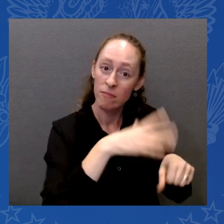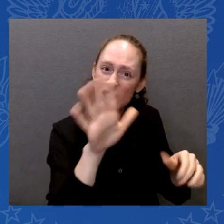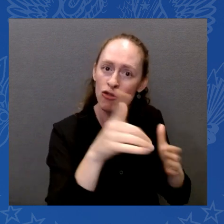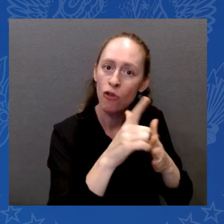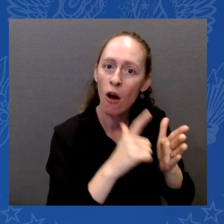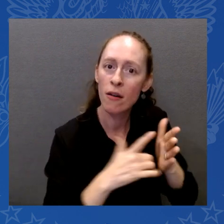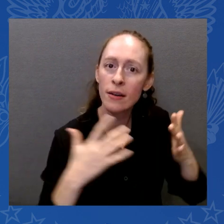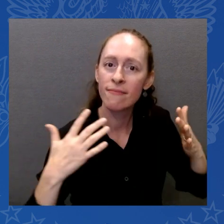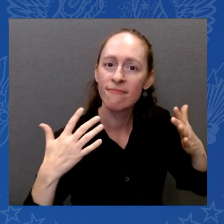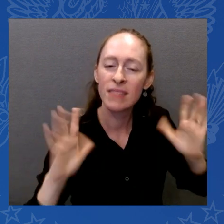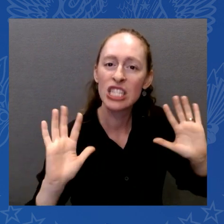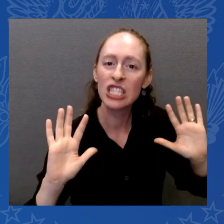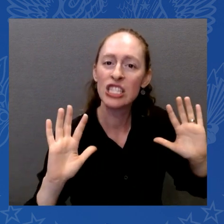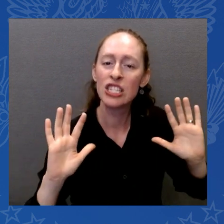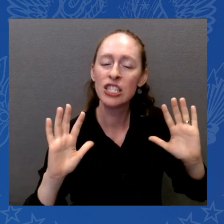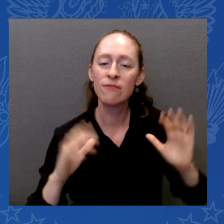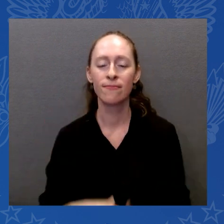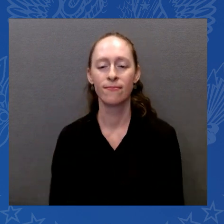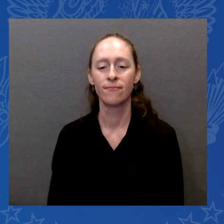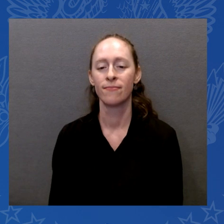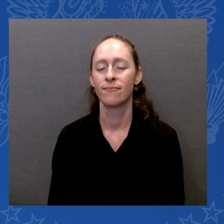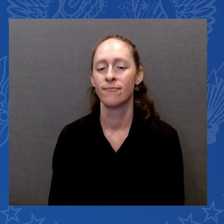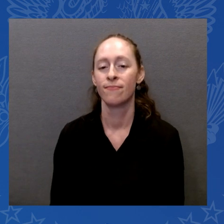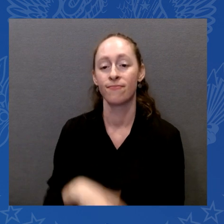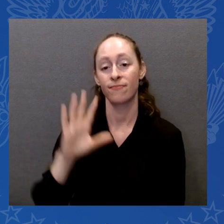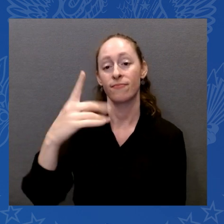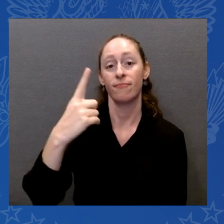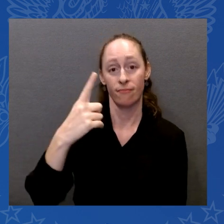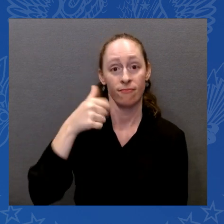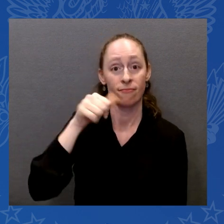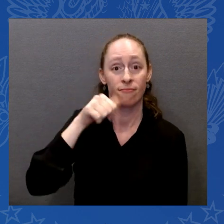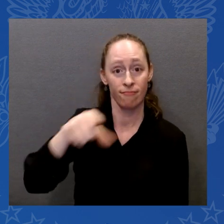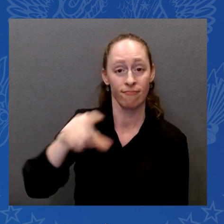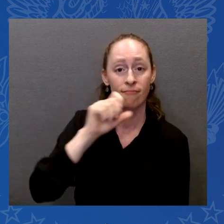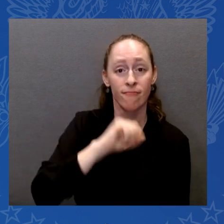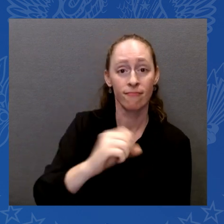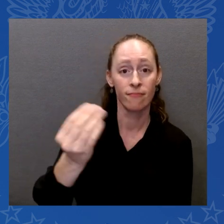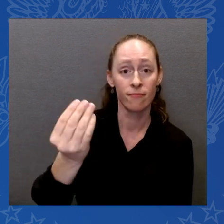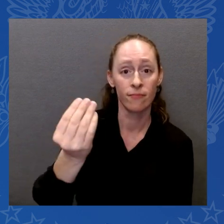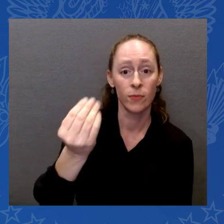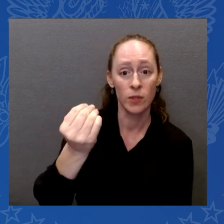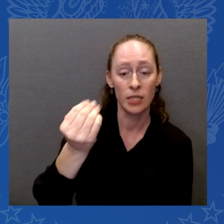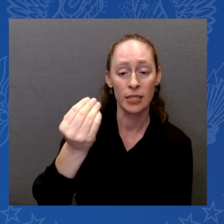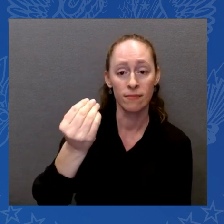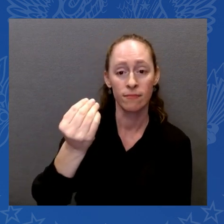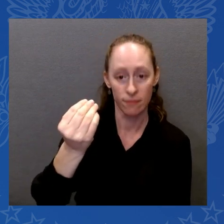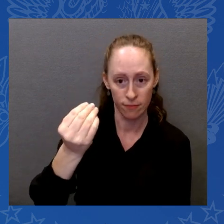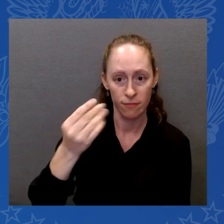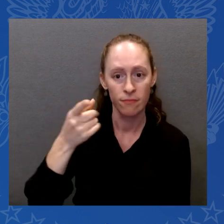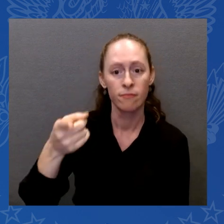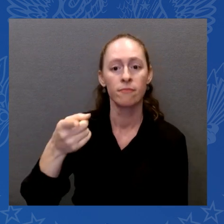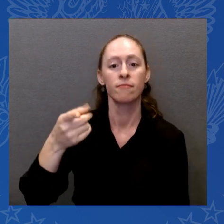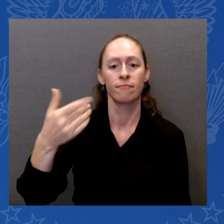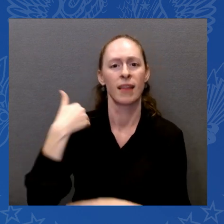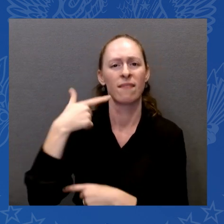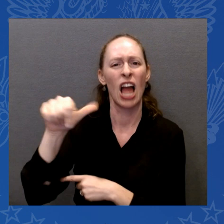from rheumatoid arthritis and osteo- oste- -- osteoporosis initially